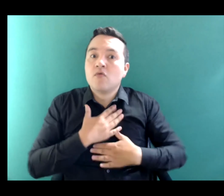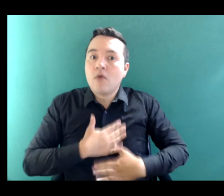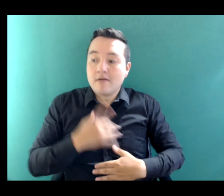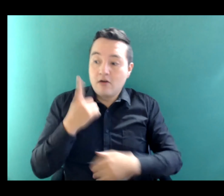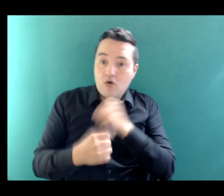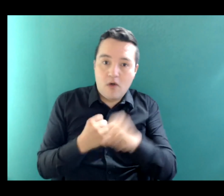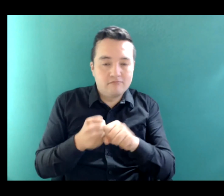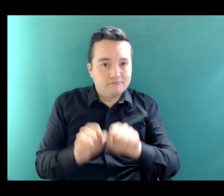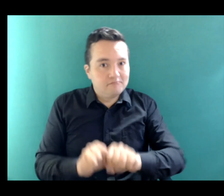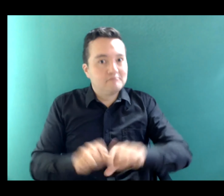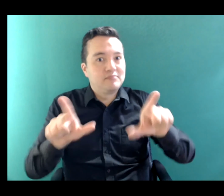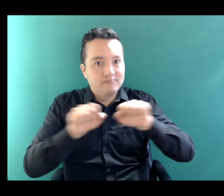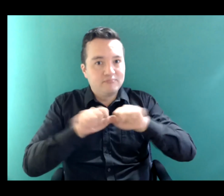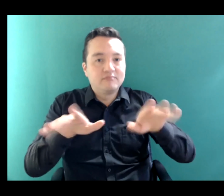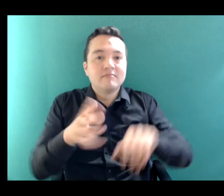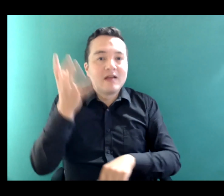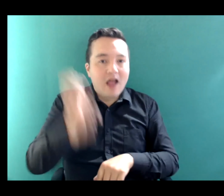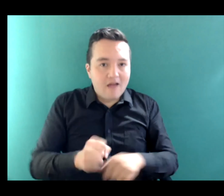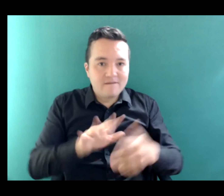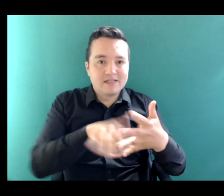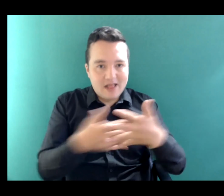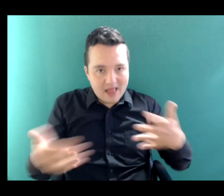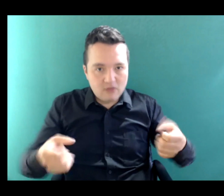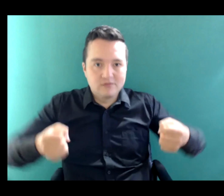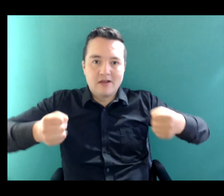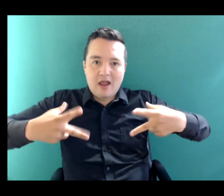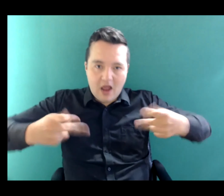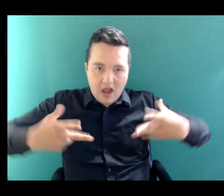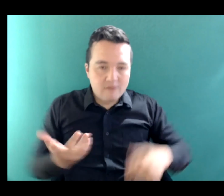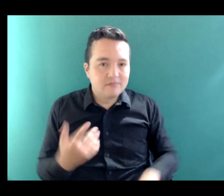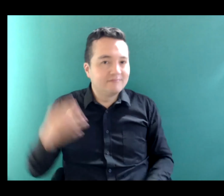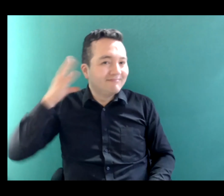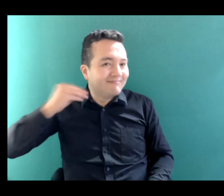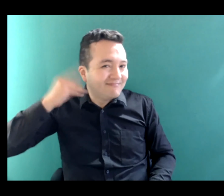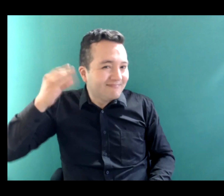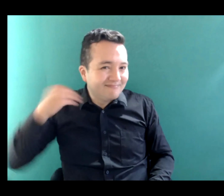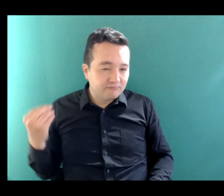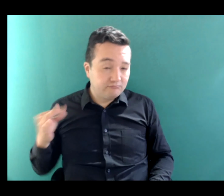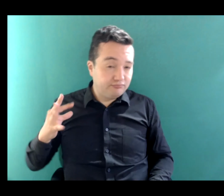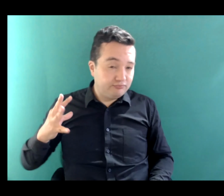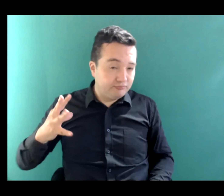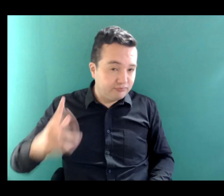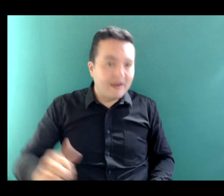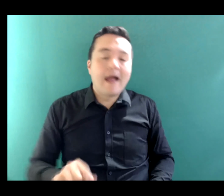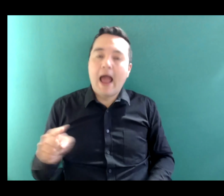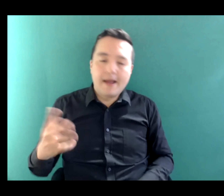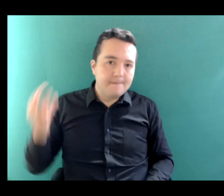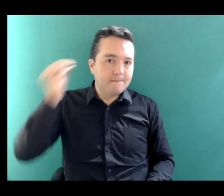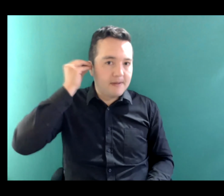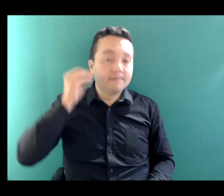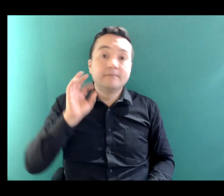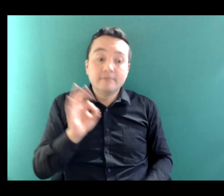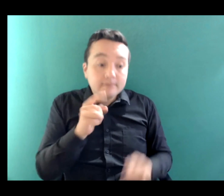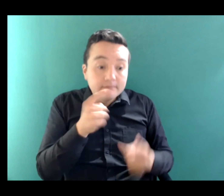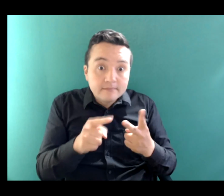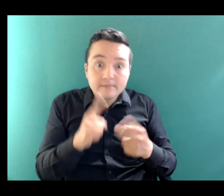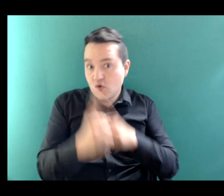But our content provider, like the major company movie theaters became accessible.